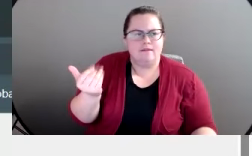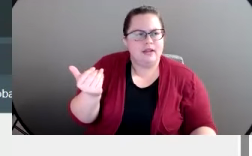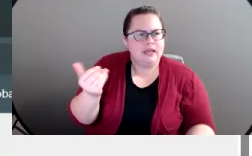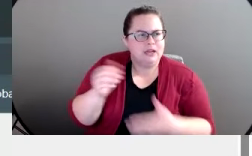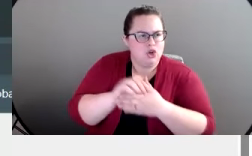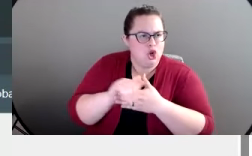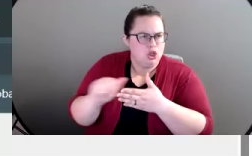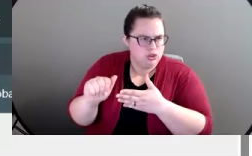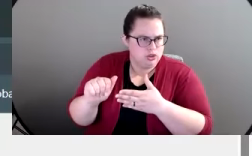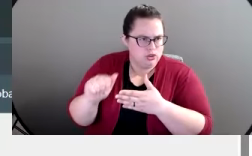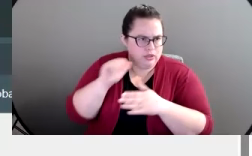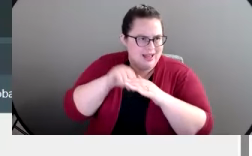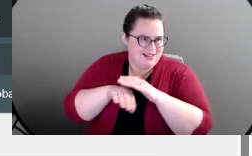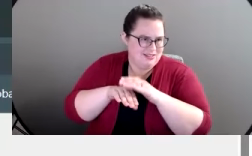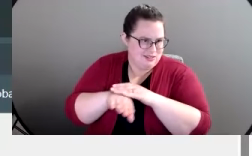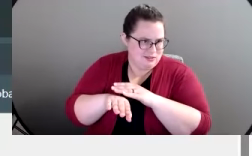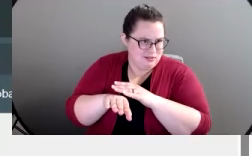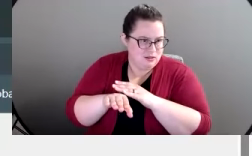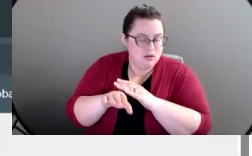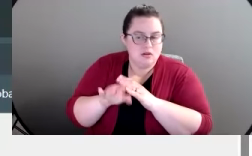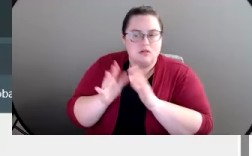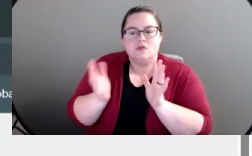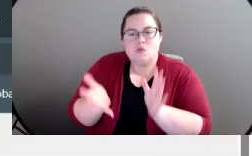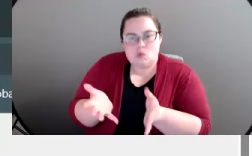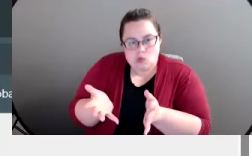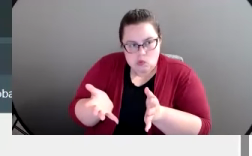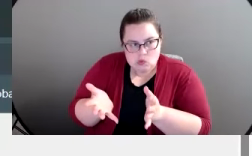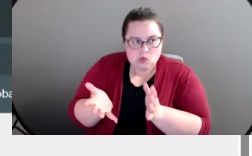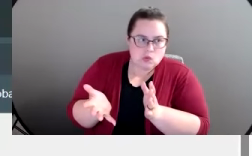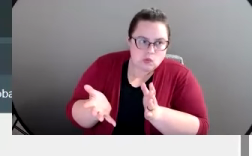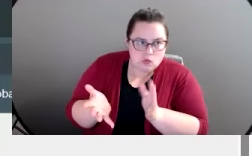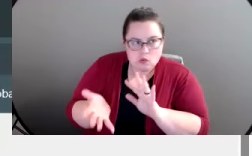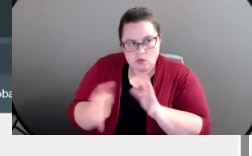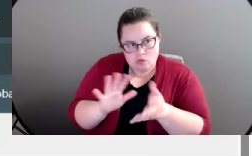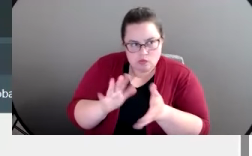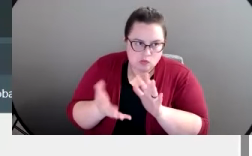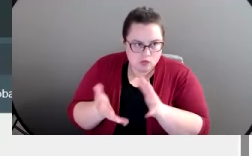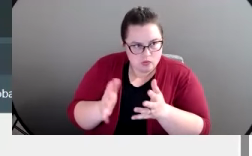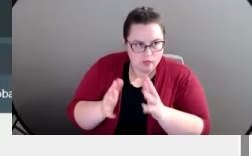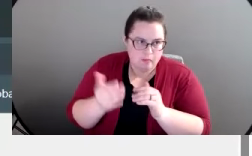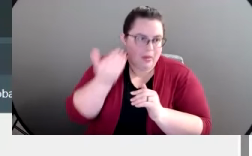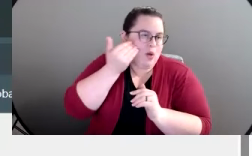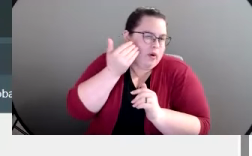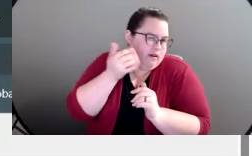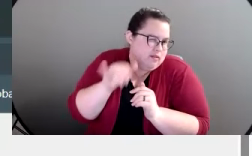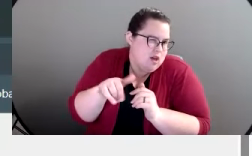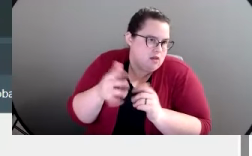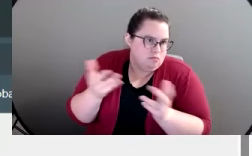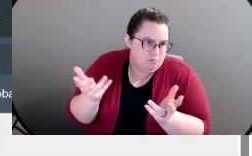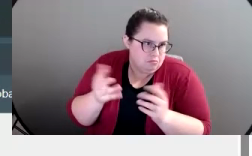So, just be aware of that's what assignable is. But, if that's something you all are interested in for your topics,